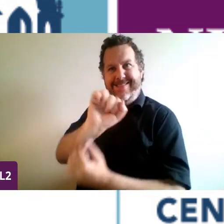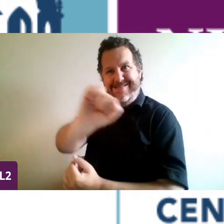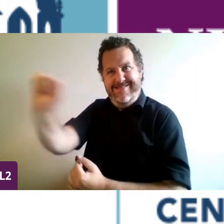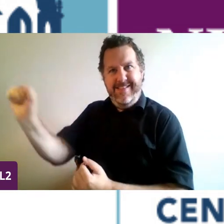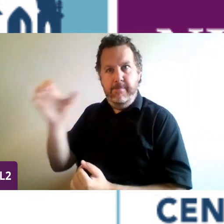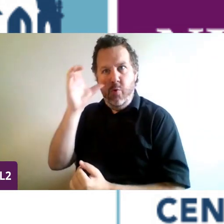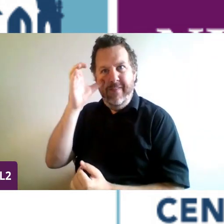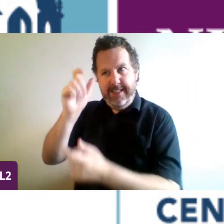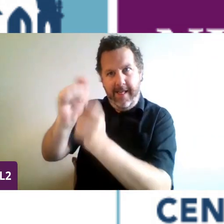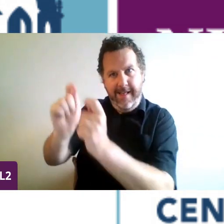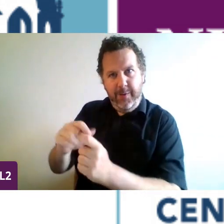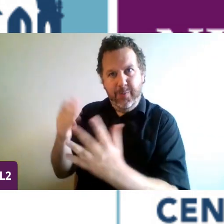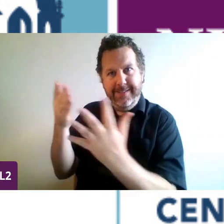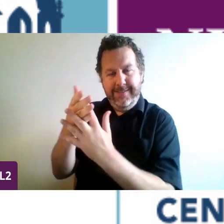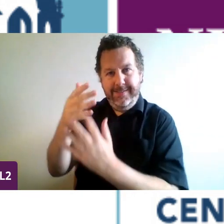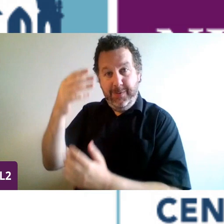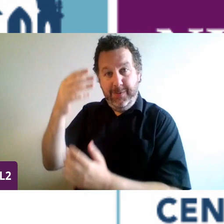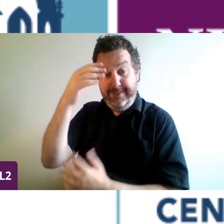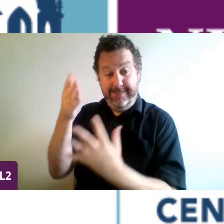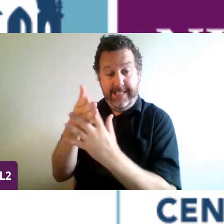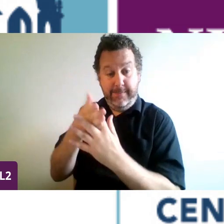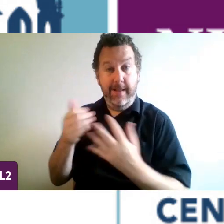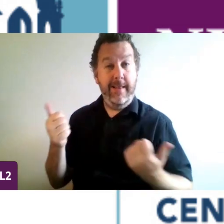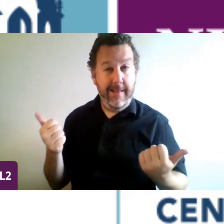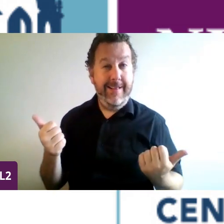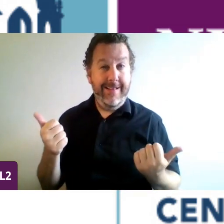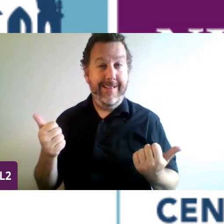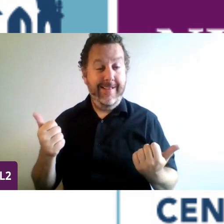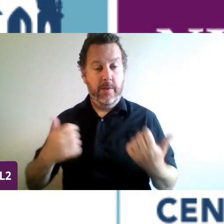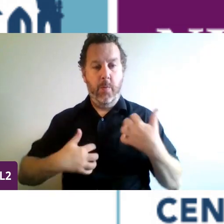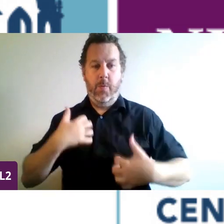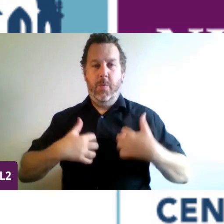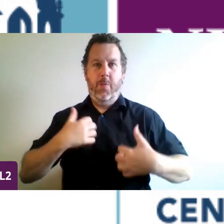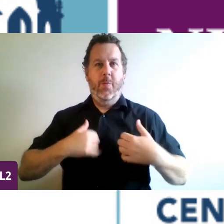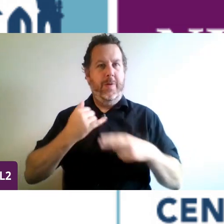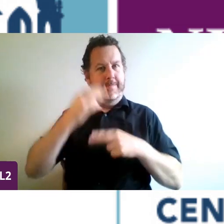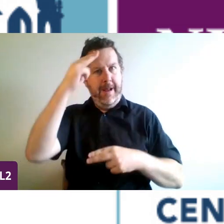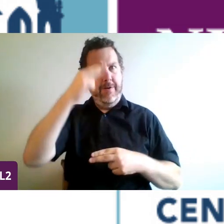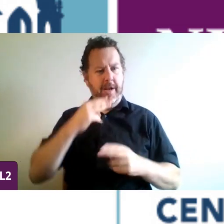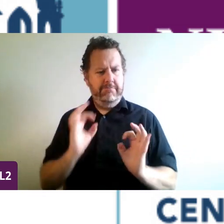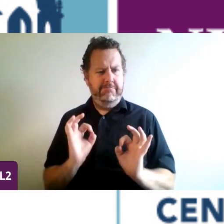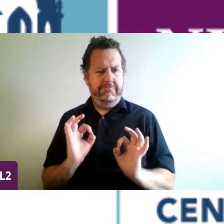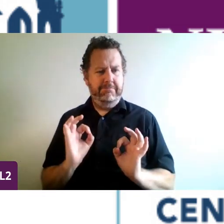This is an example of private industry partnering with accessibility